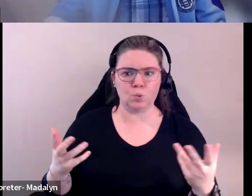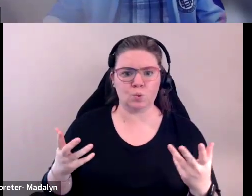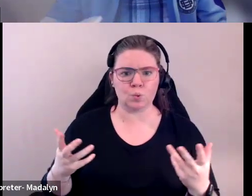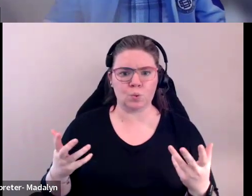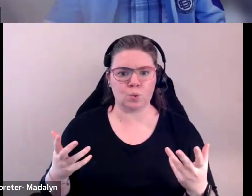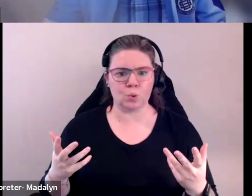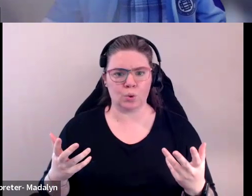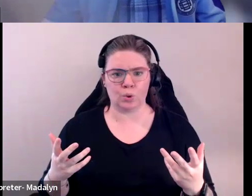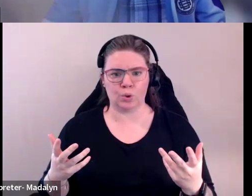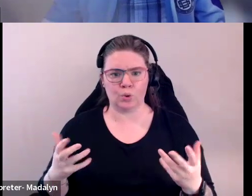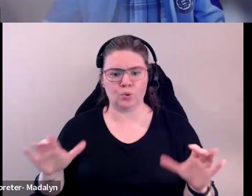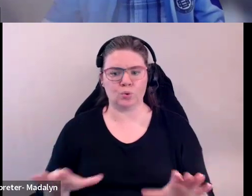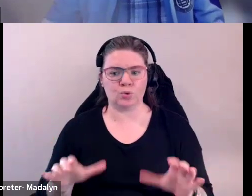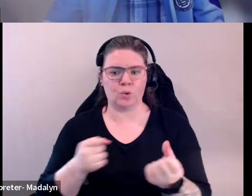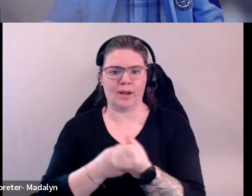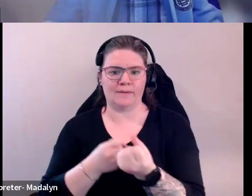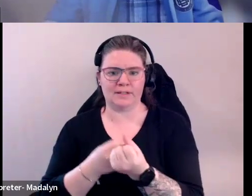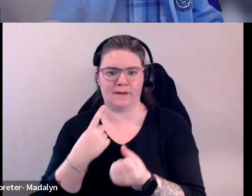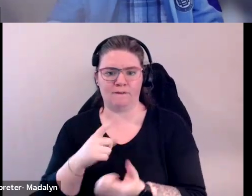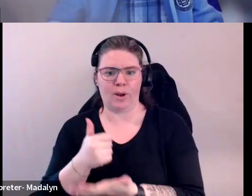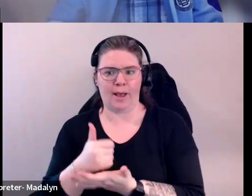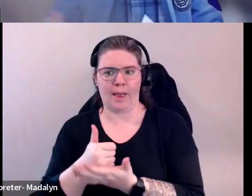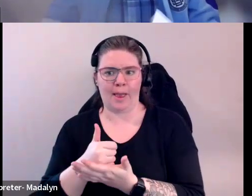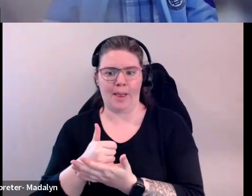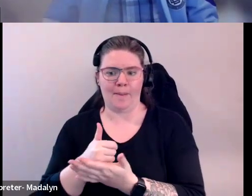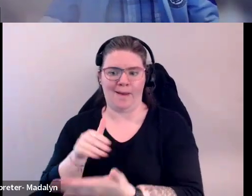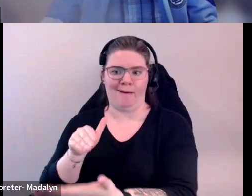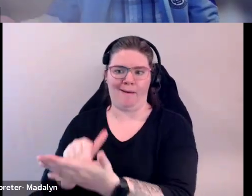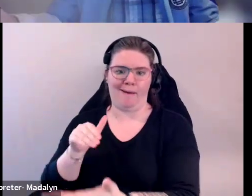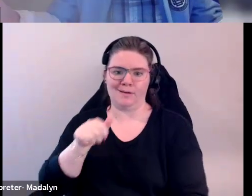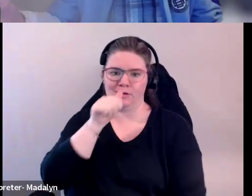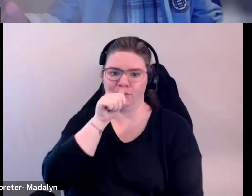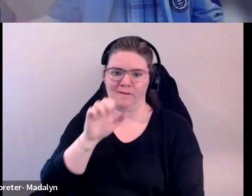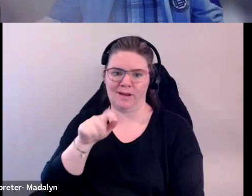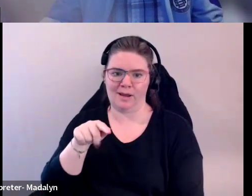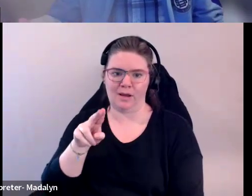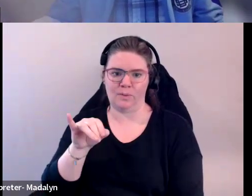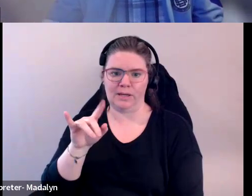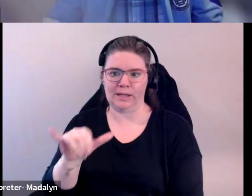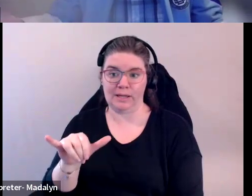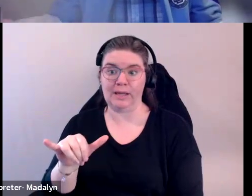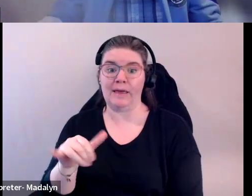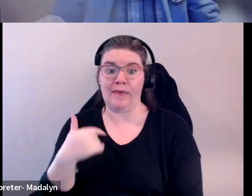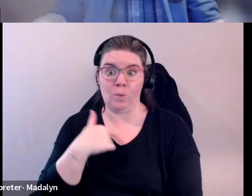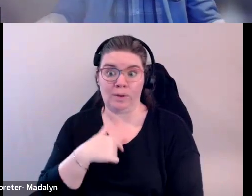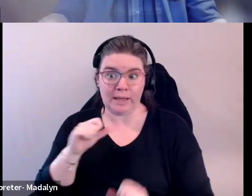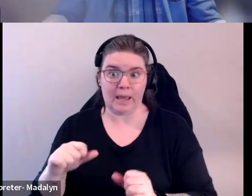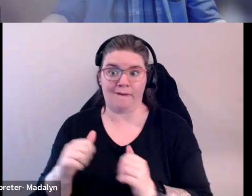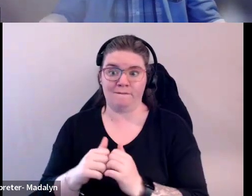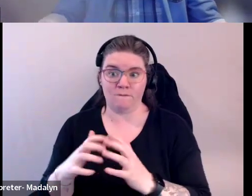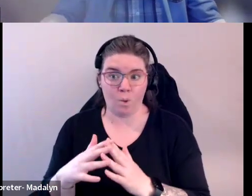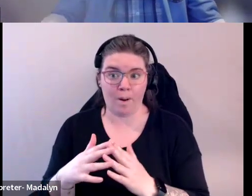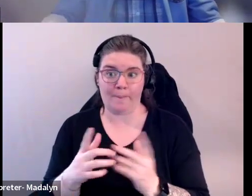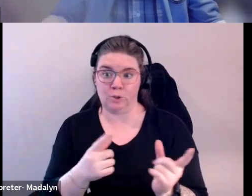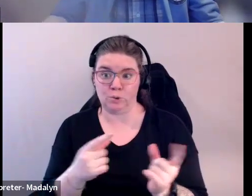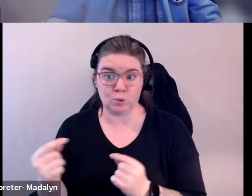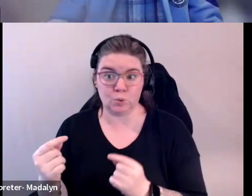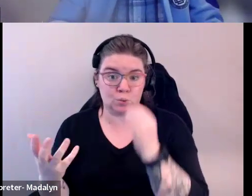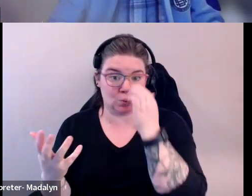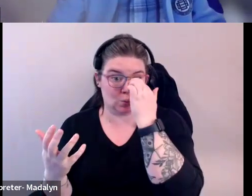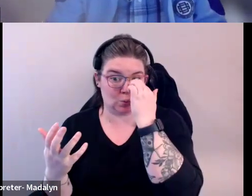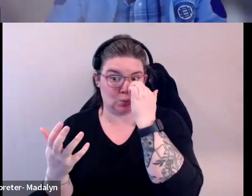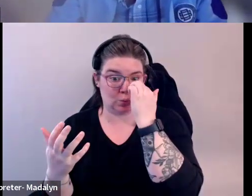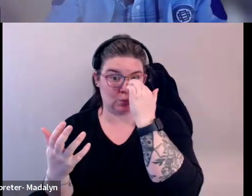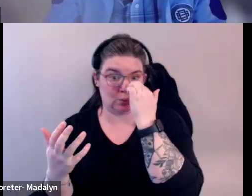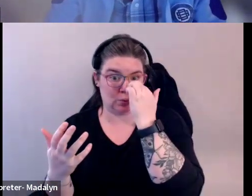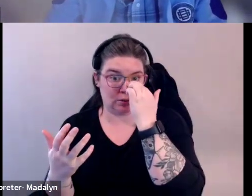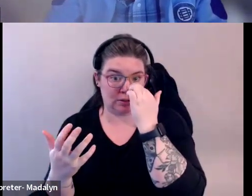Don Dew: Do advocacy or help against private equity. Is there something like that we could actually form? Is there something we could do that would look like some sort of plan.